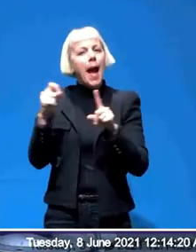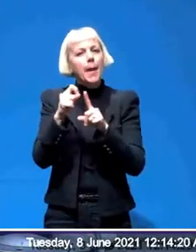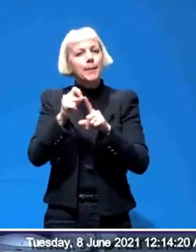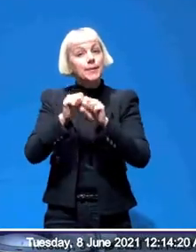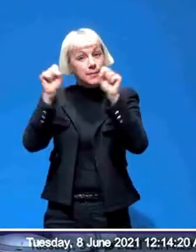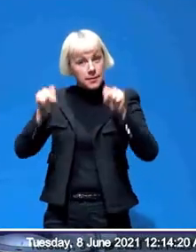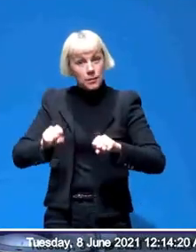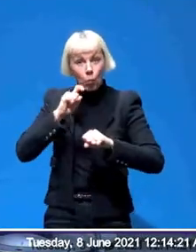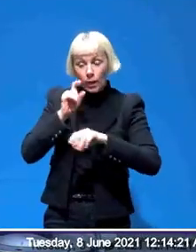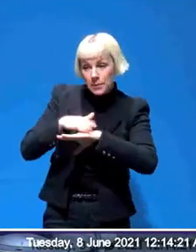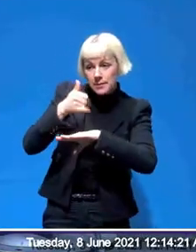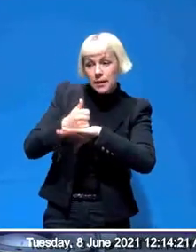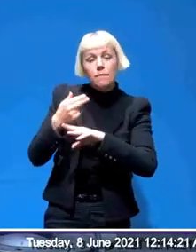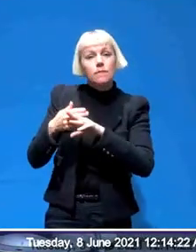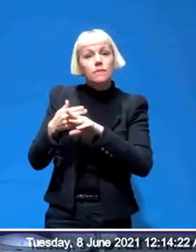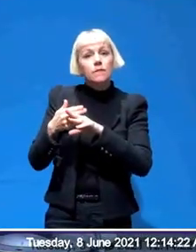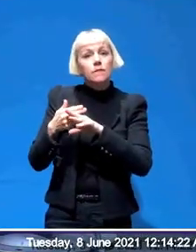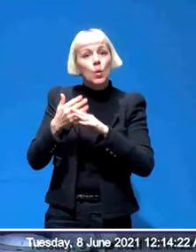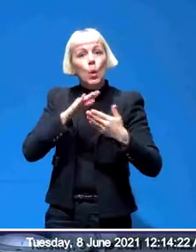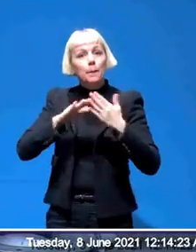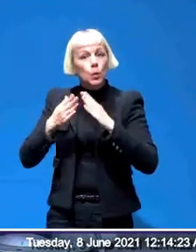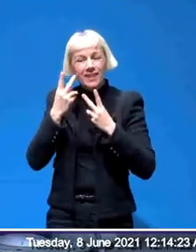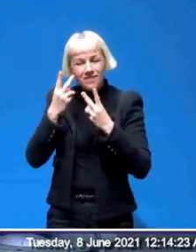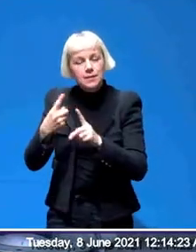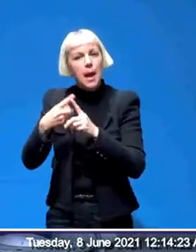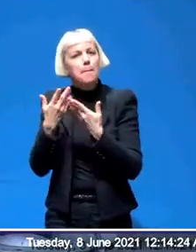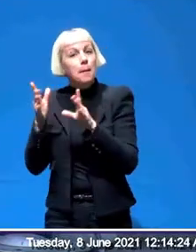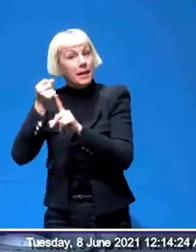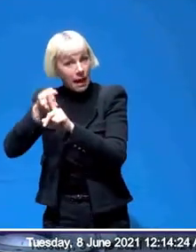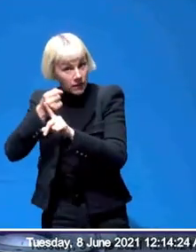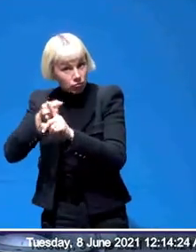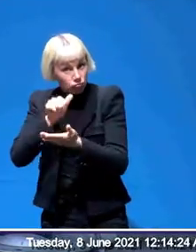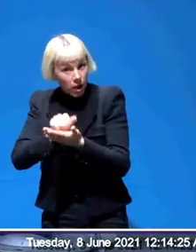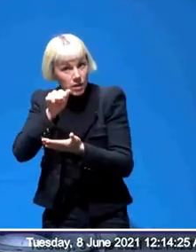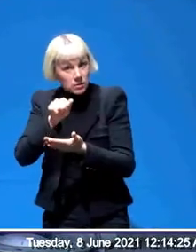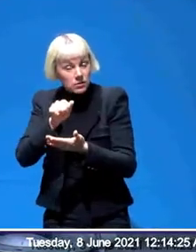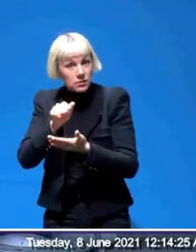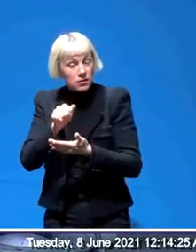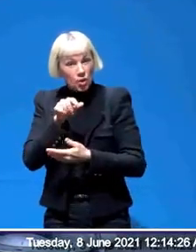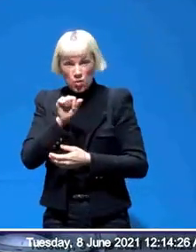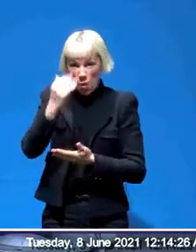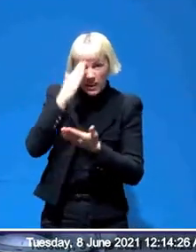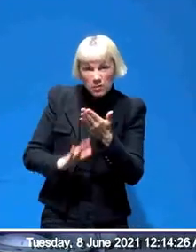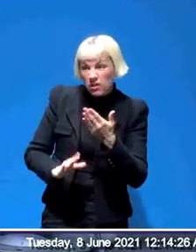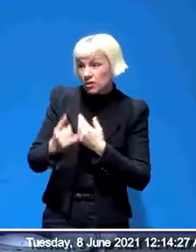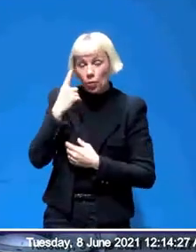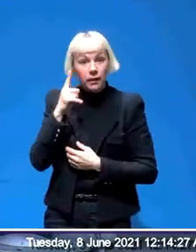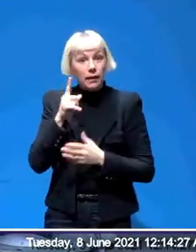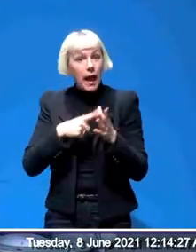Based on your experience with Daniel or your experience in the sector, how is the app going to work or what do you think might be the